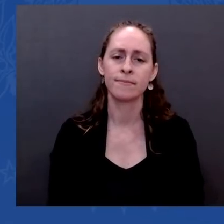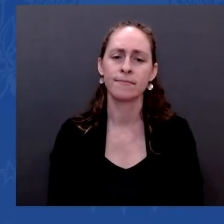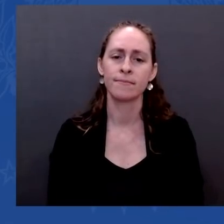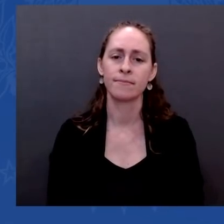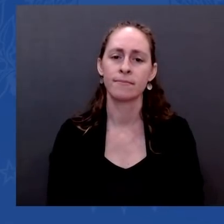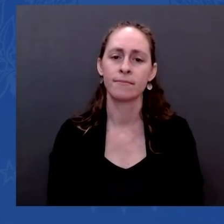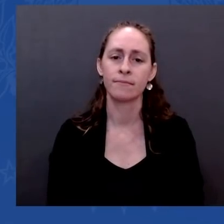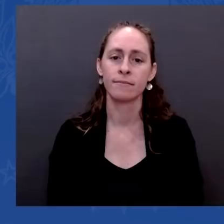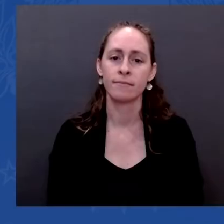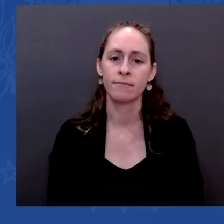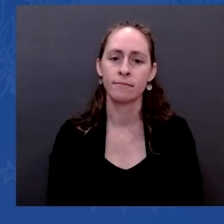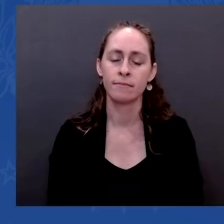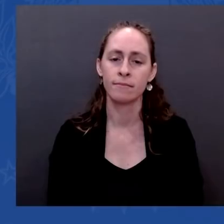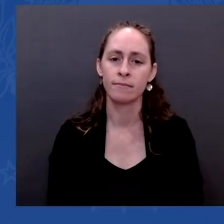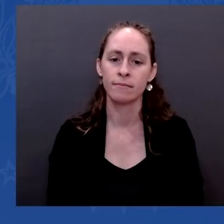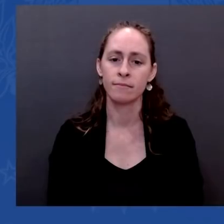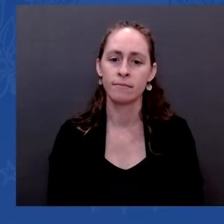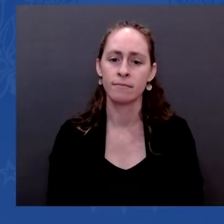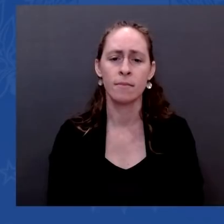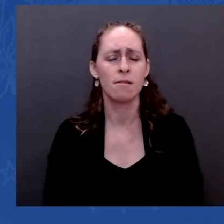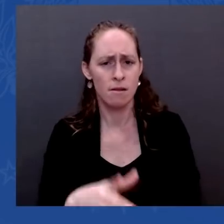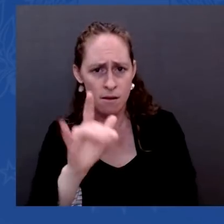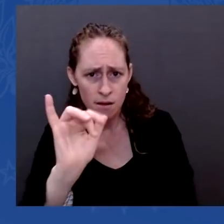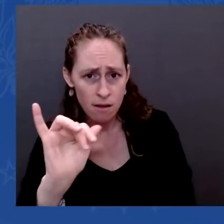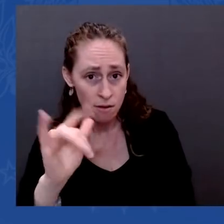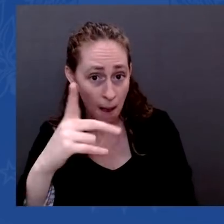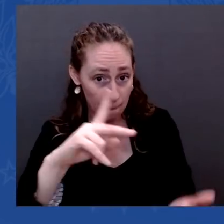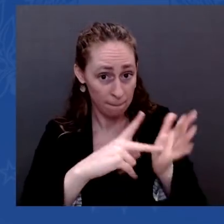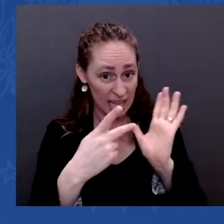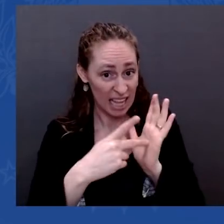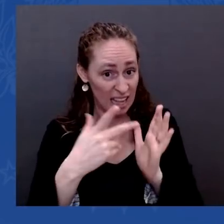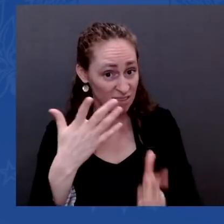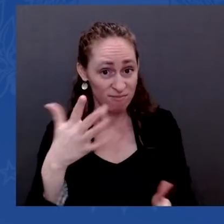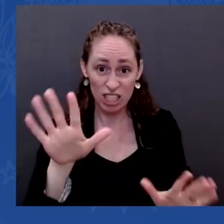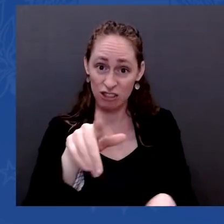You didn't mention it, and you haven't mentioned it. Chancellor Scholz: As I've already said,